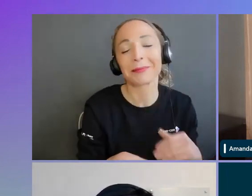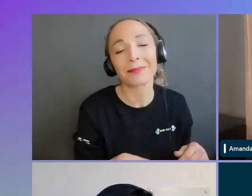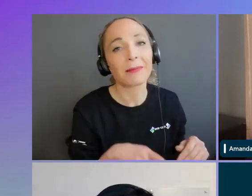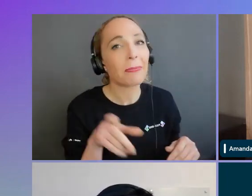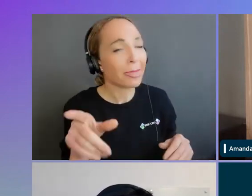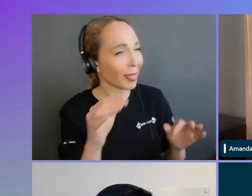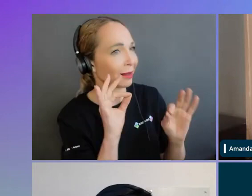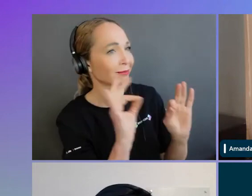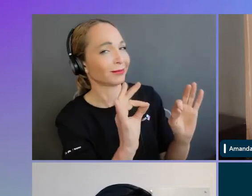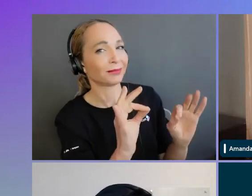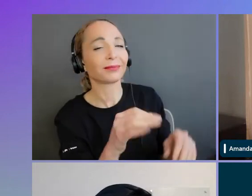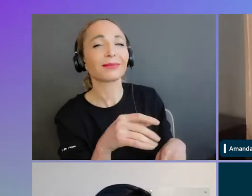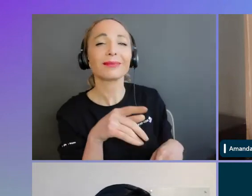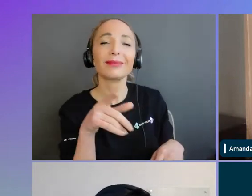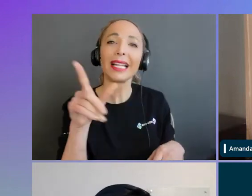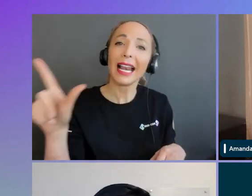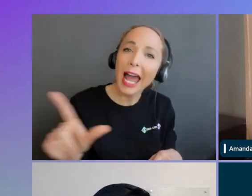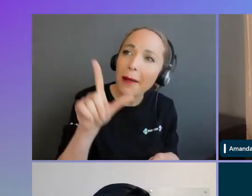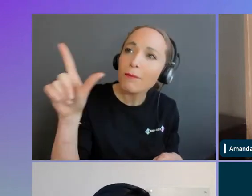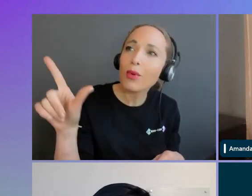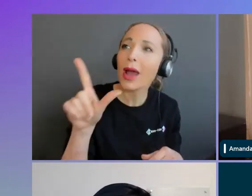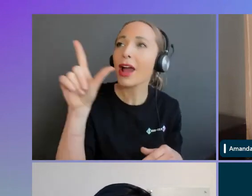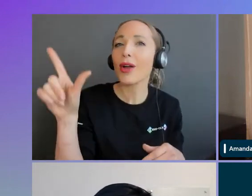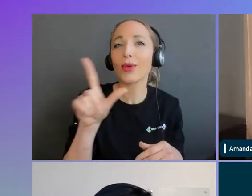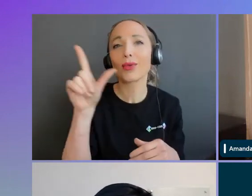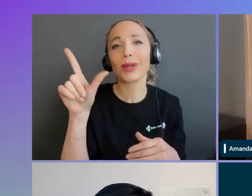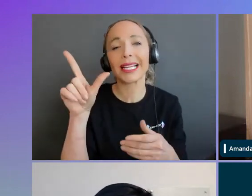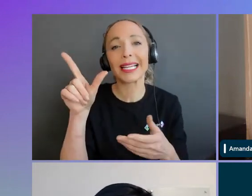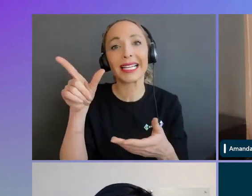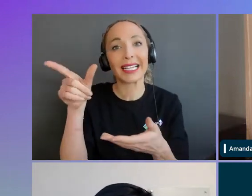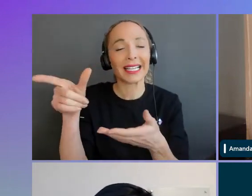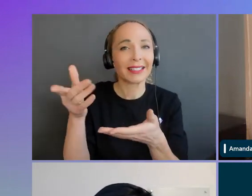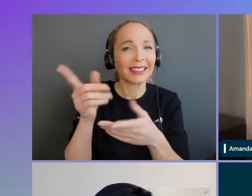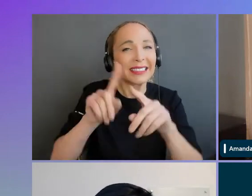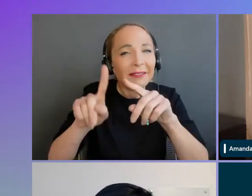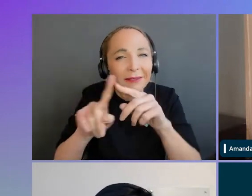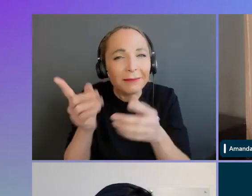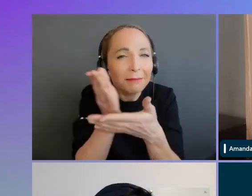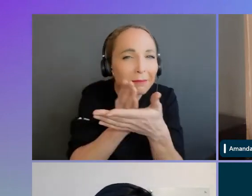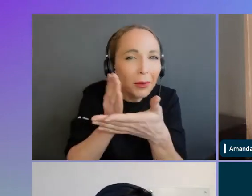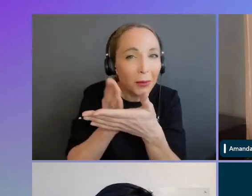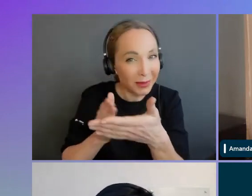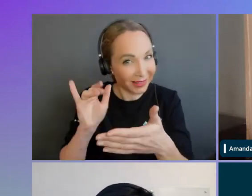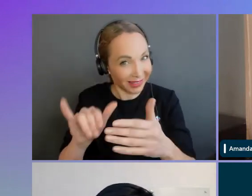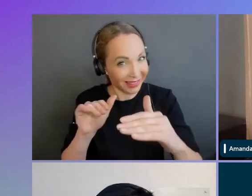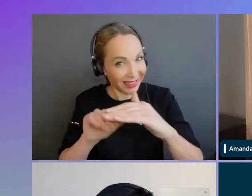were the libraries and the components from the offset? Uh, outset? Did you, uh, did a lot of rewriting have to be done to